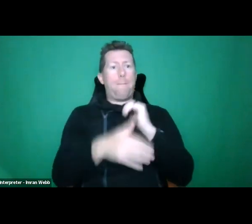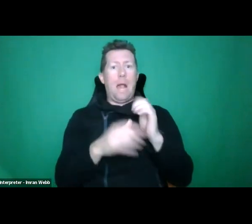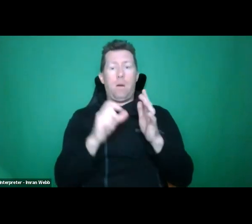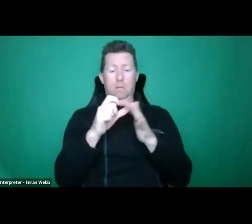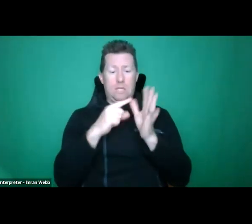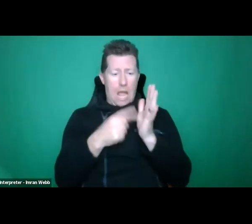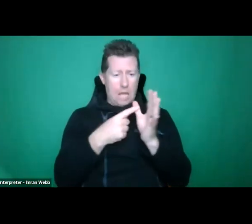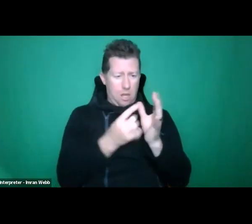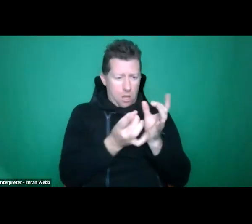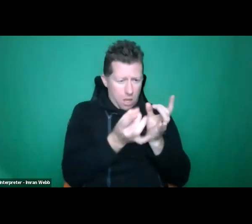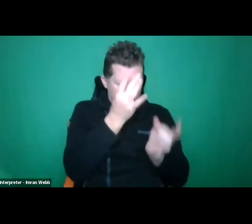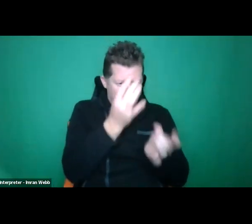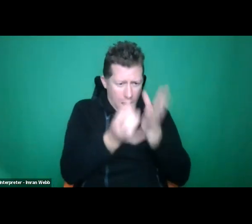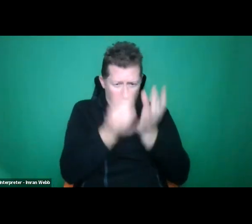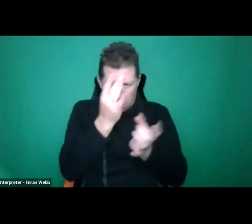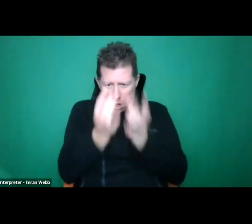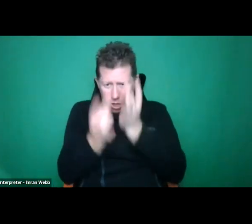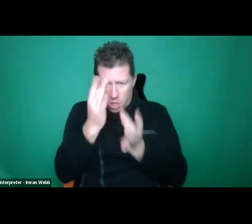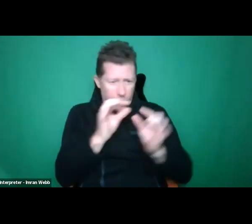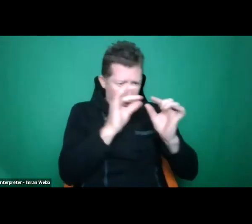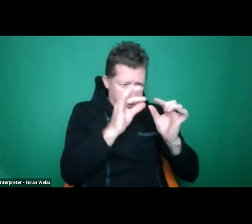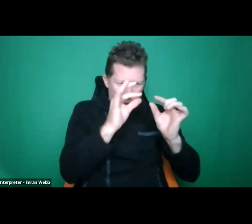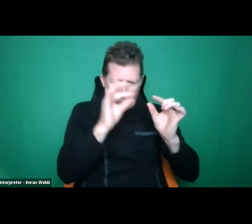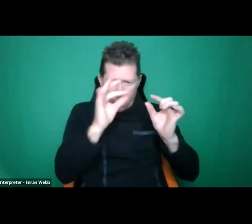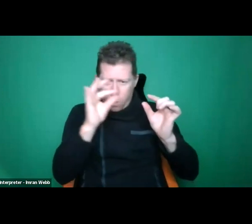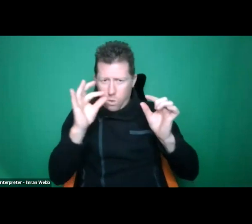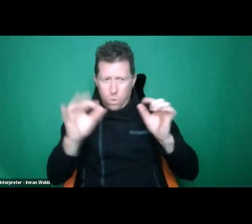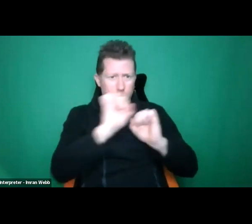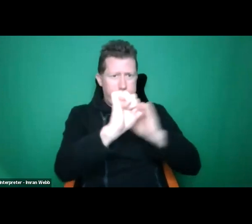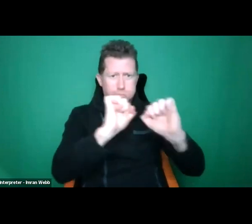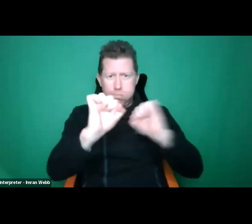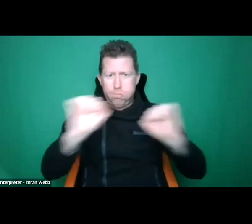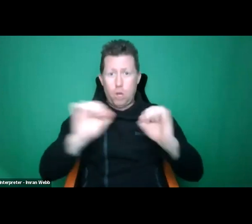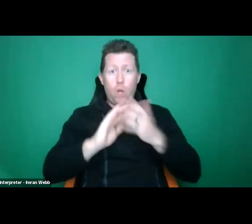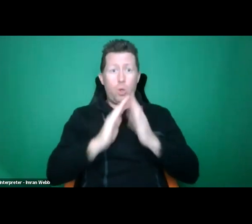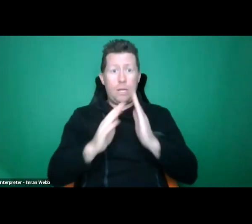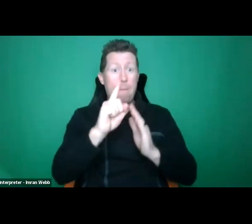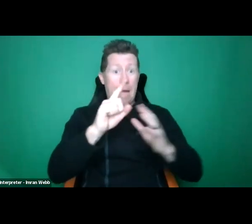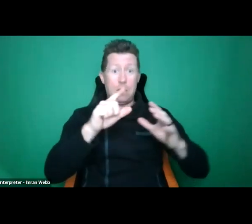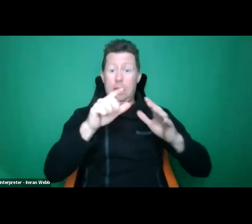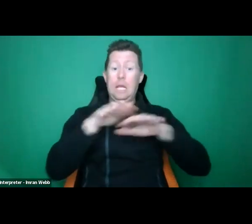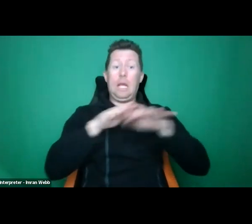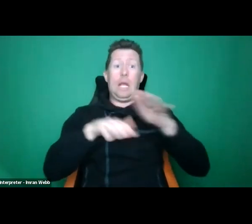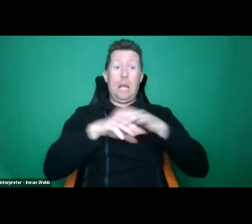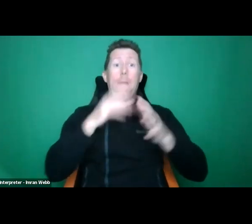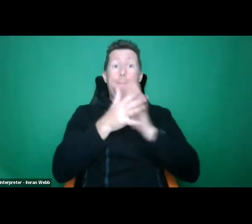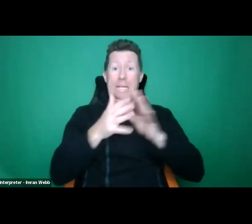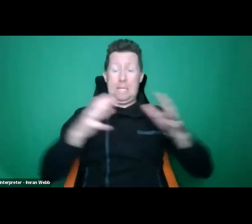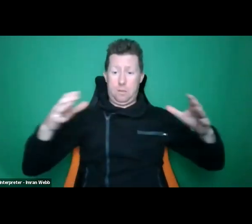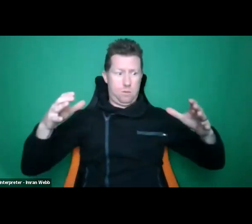and understanding what's happening into little parts of the community. What intersectionality means is people are progressively